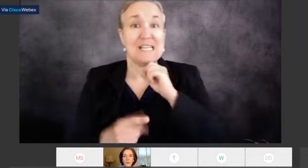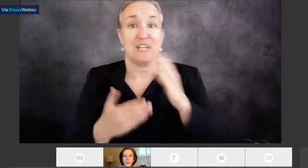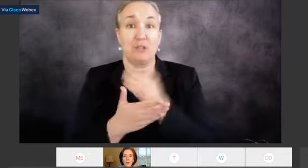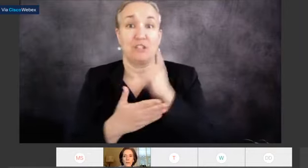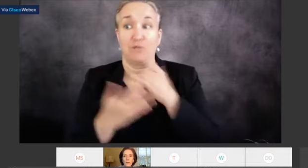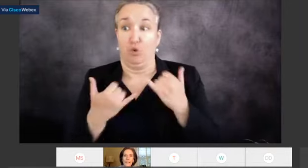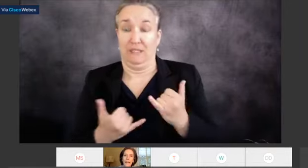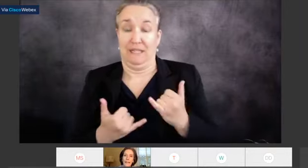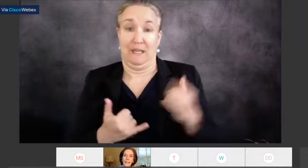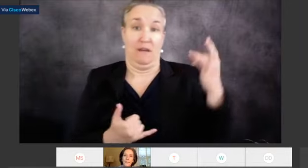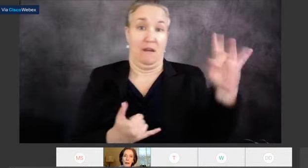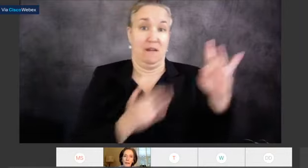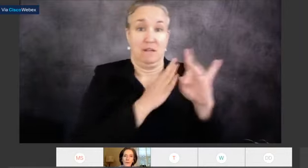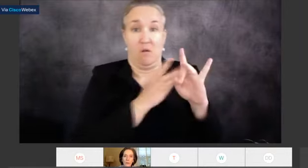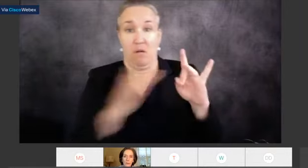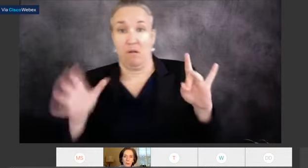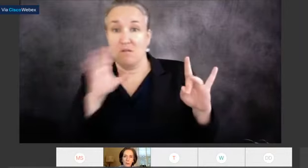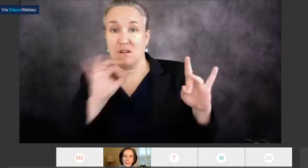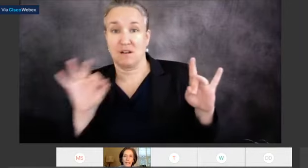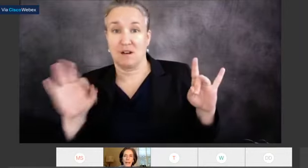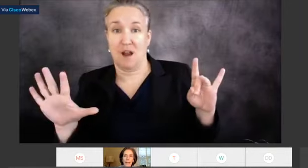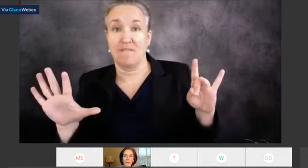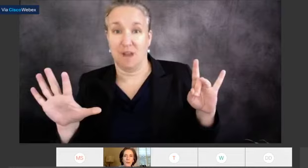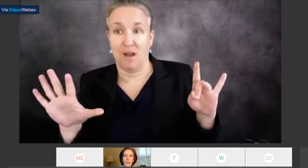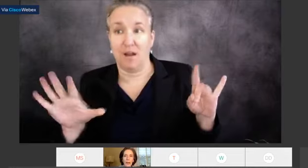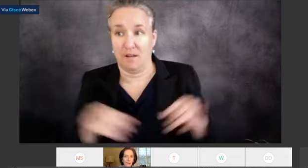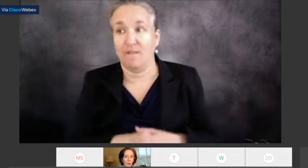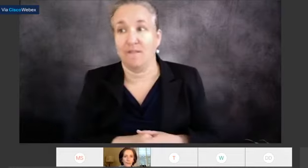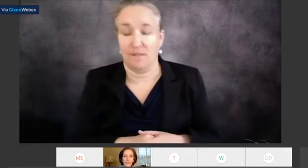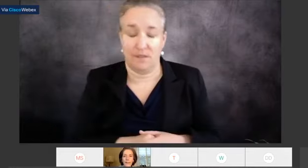years old to 95 years old and you as always can